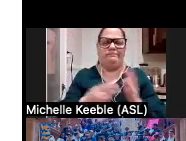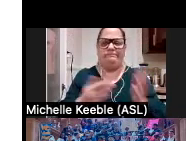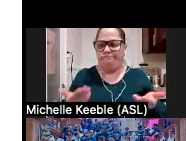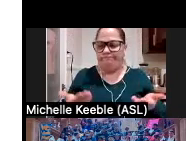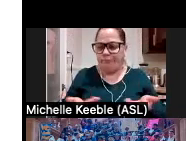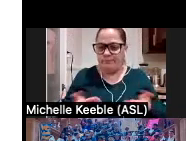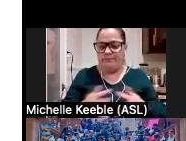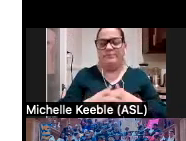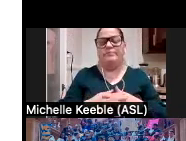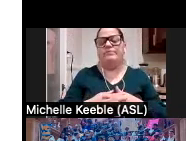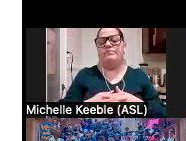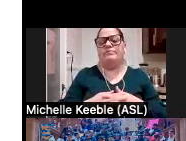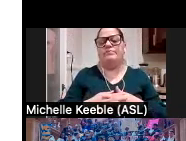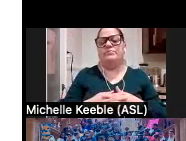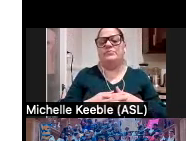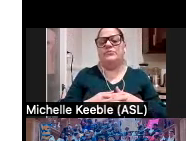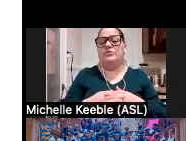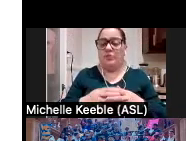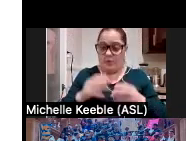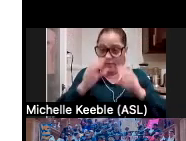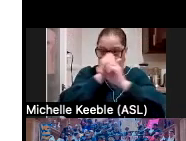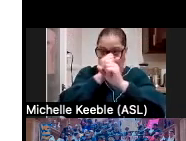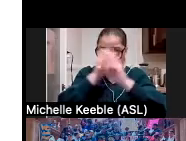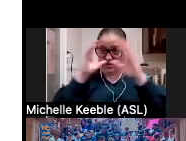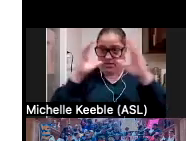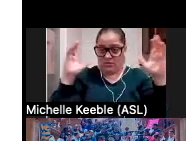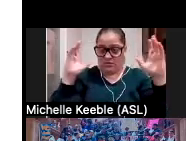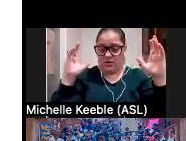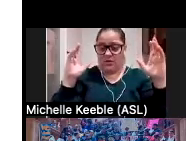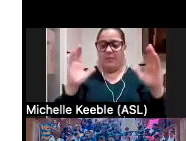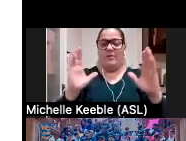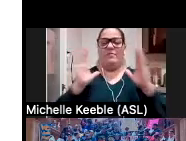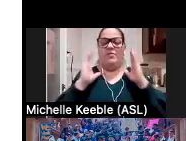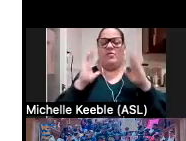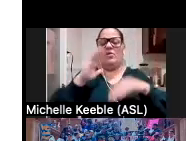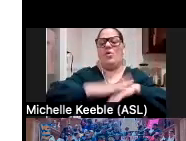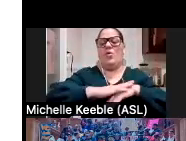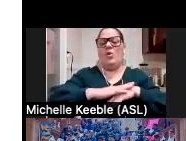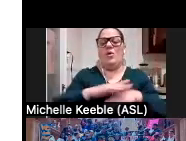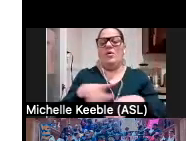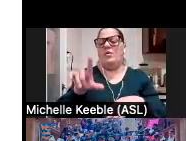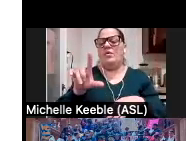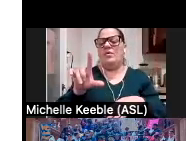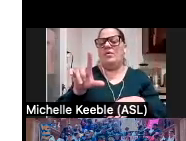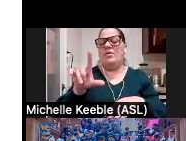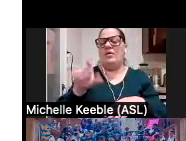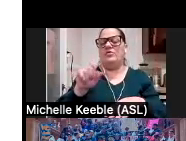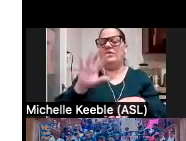the curators, their vision was to basically focus on the last 150 years of the United States. Um,